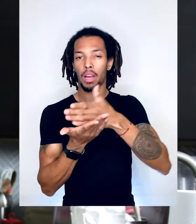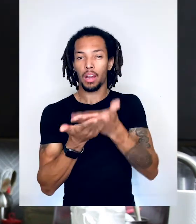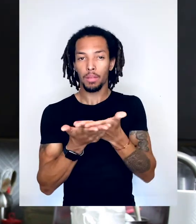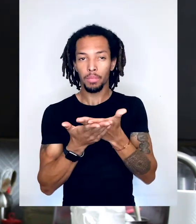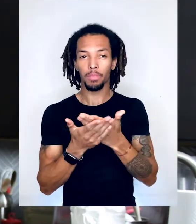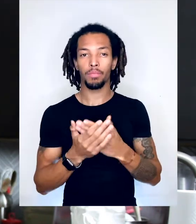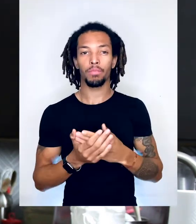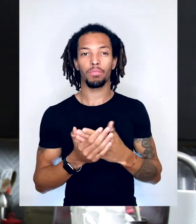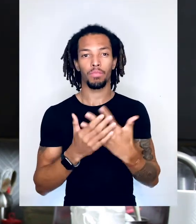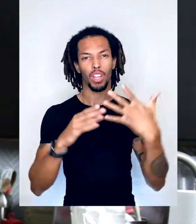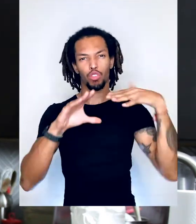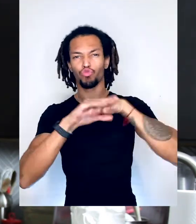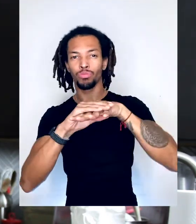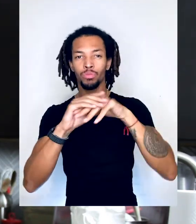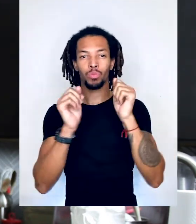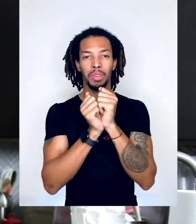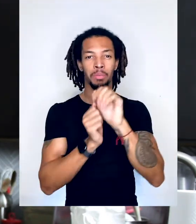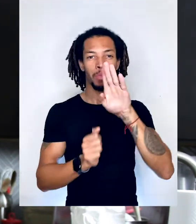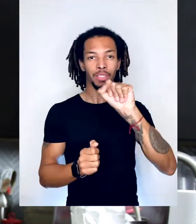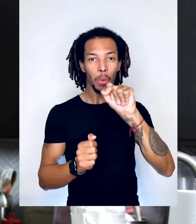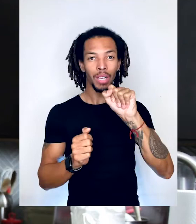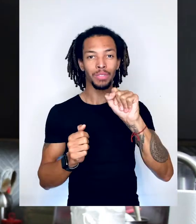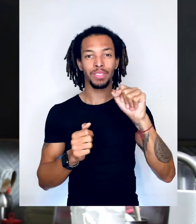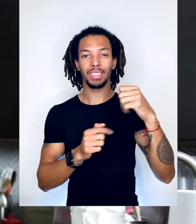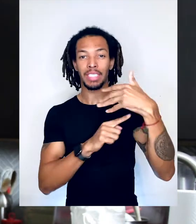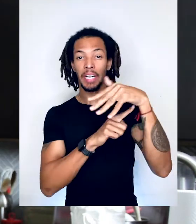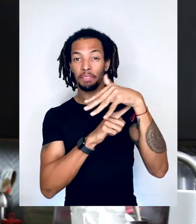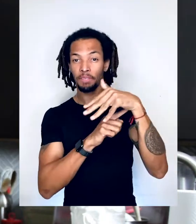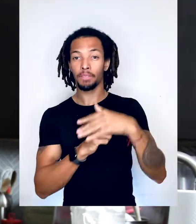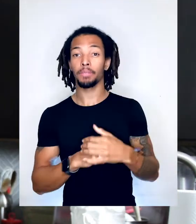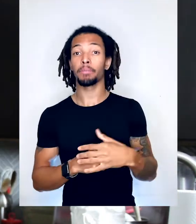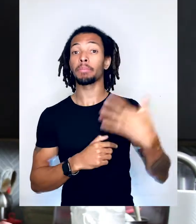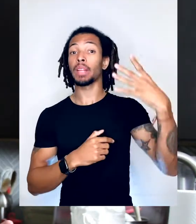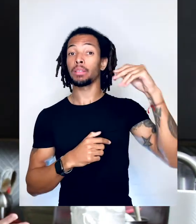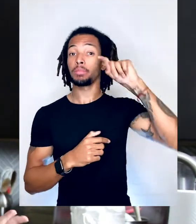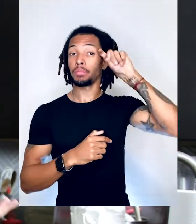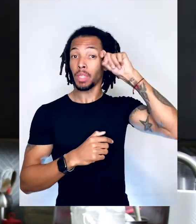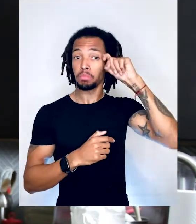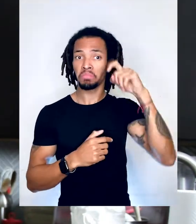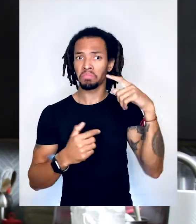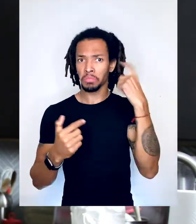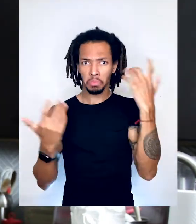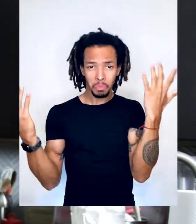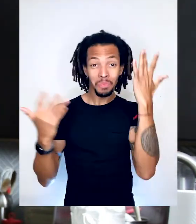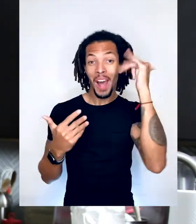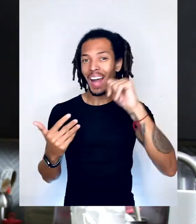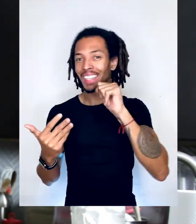packed with Brussels sprouts leaves. And scallions, because, why not? And they're really fun to make.